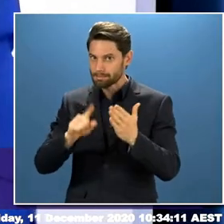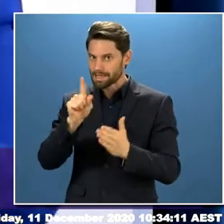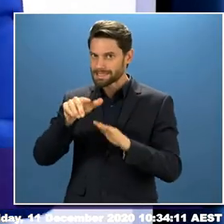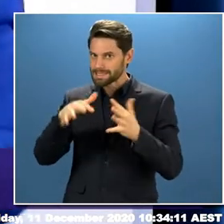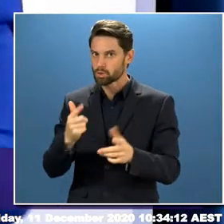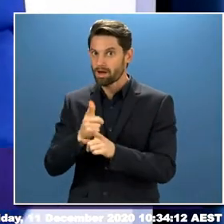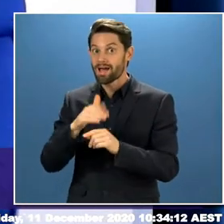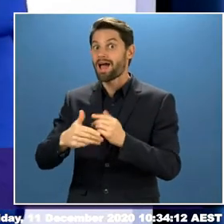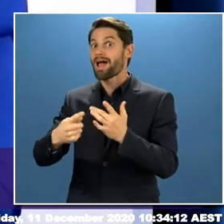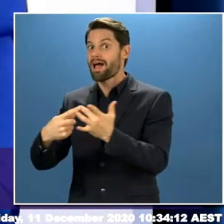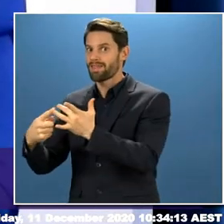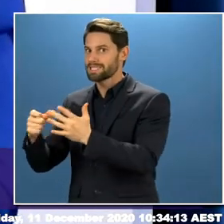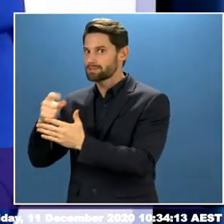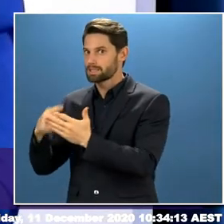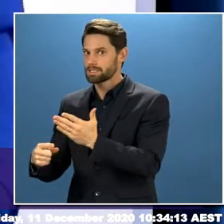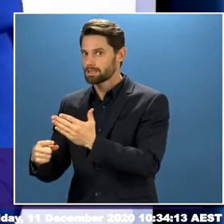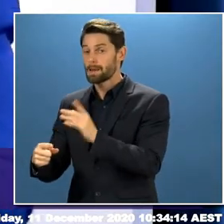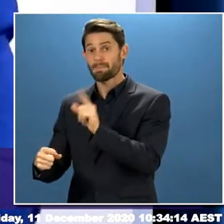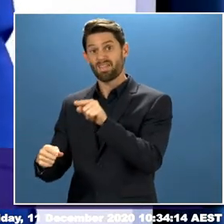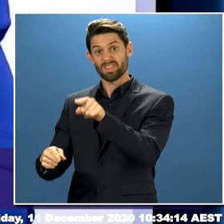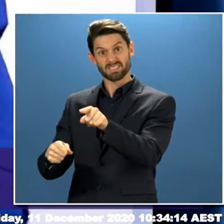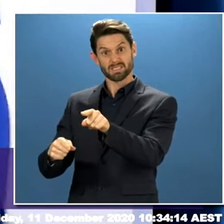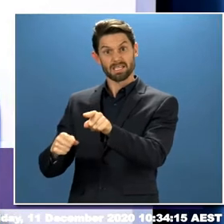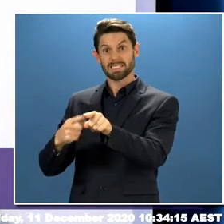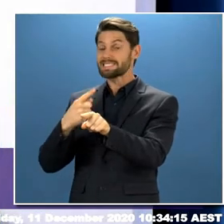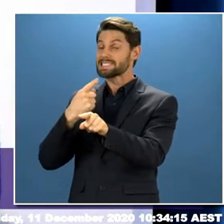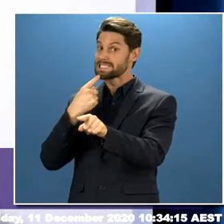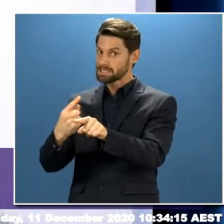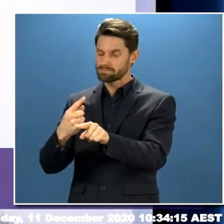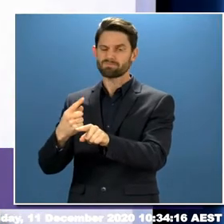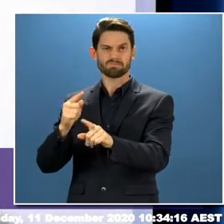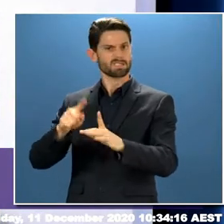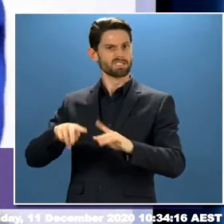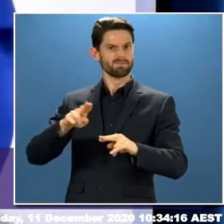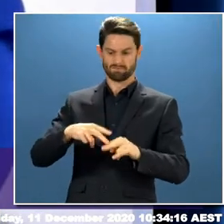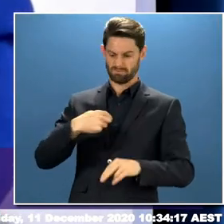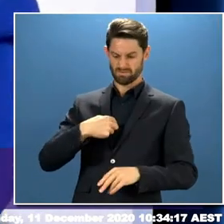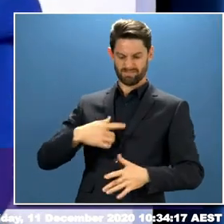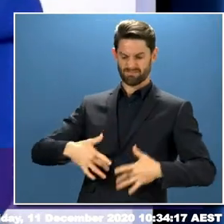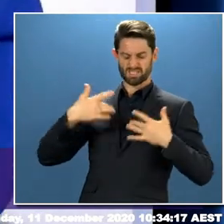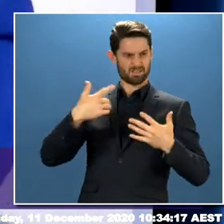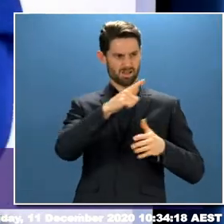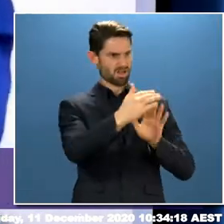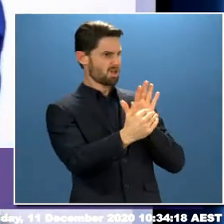But that provision has a reverse onus. So if somebody says, "Oh, I've experienced adverse action" then there